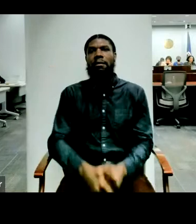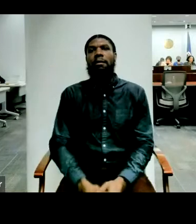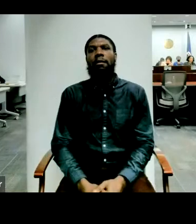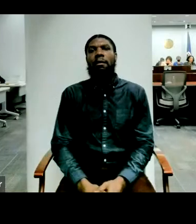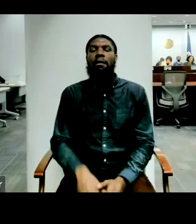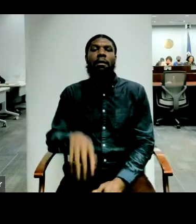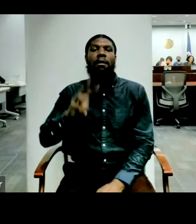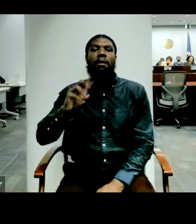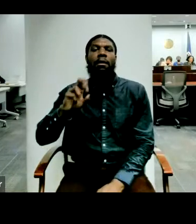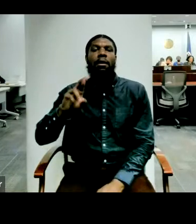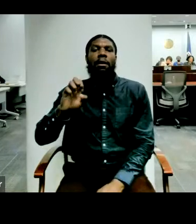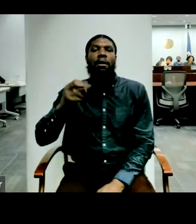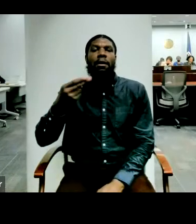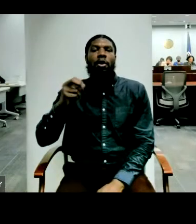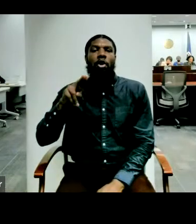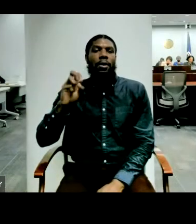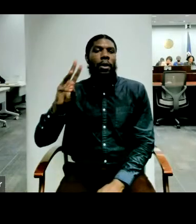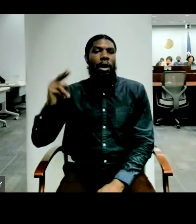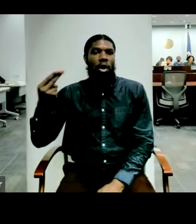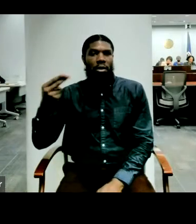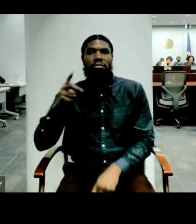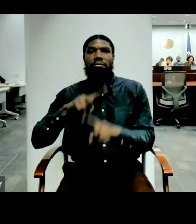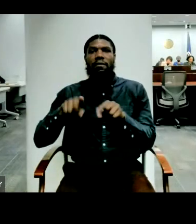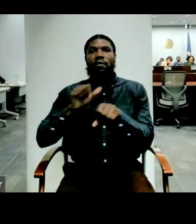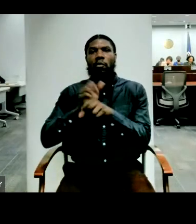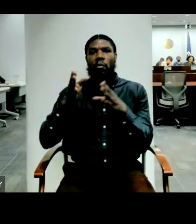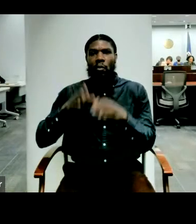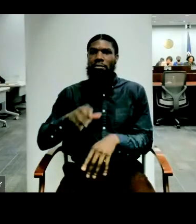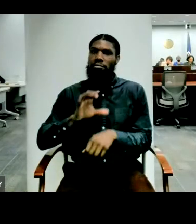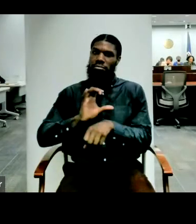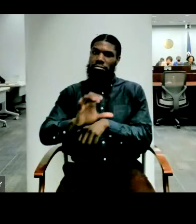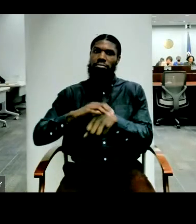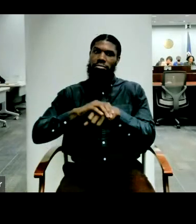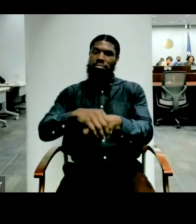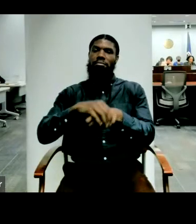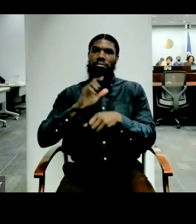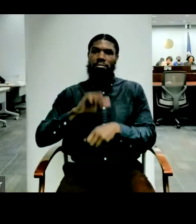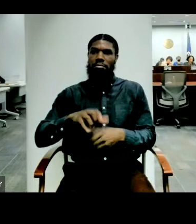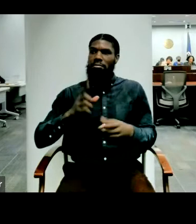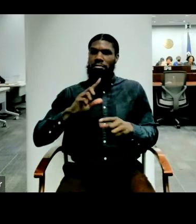workers that are made to wear devices on some part of their body during the day,